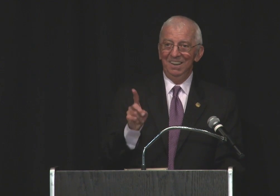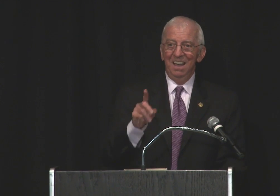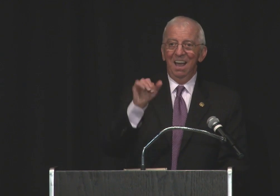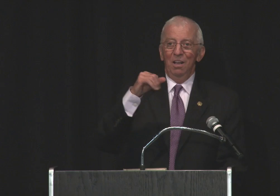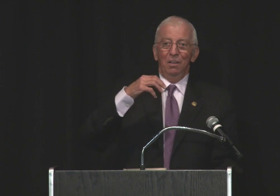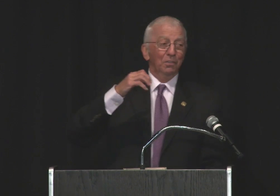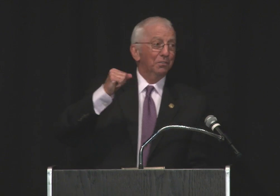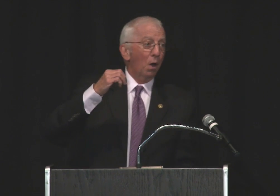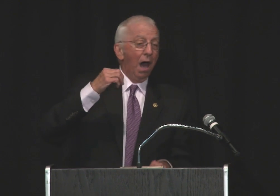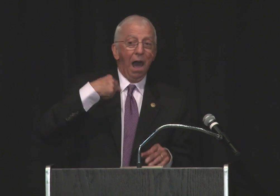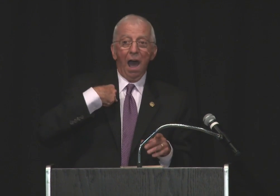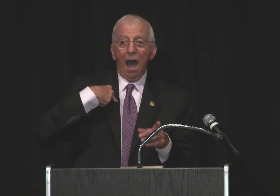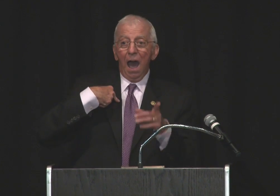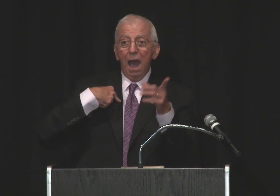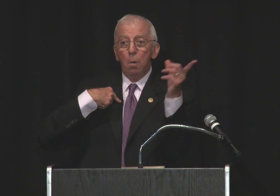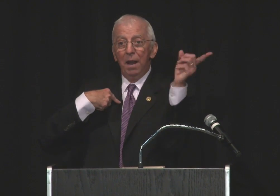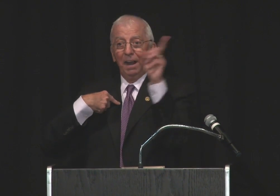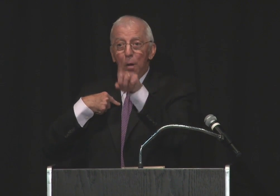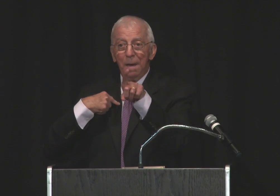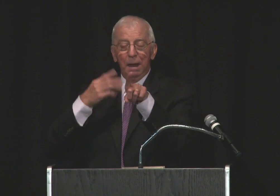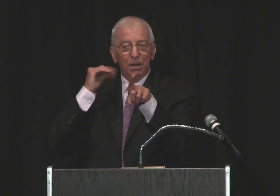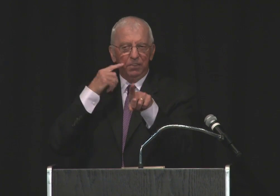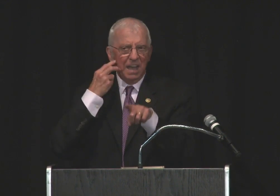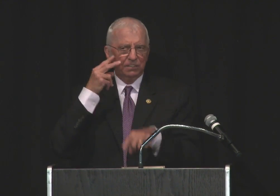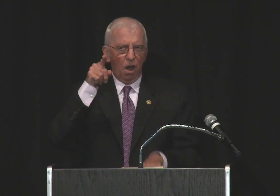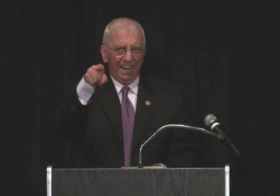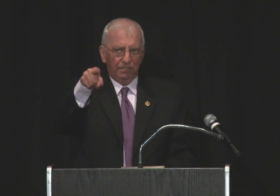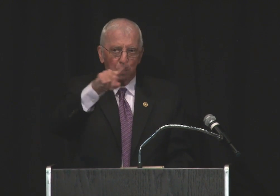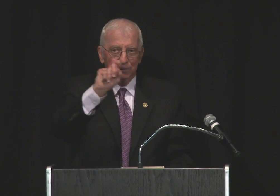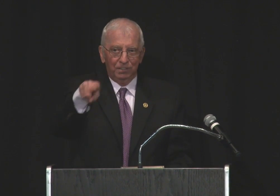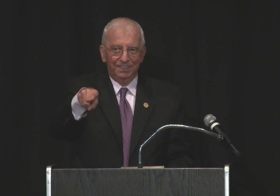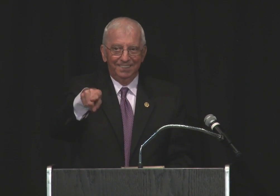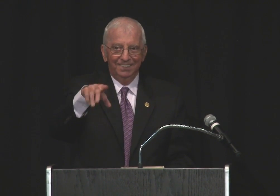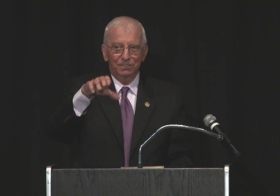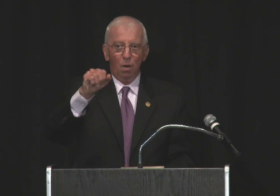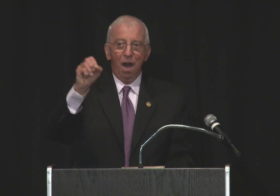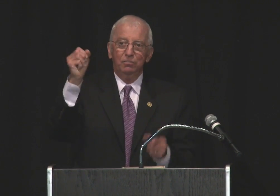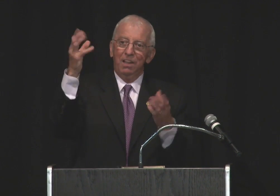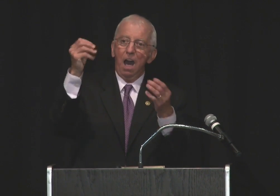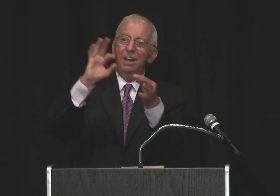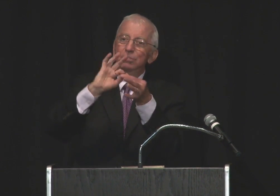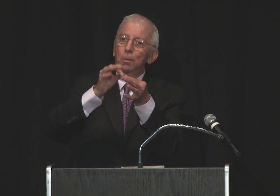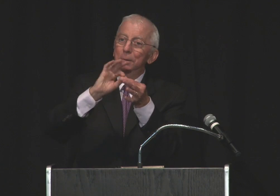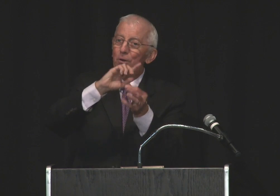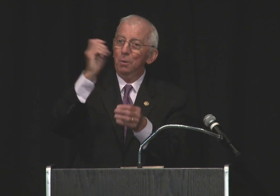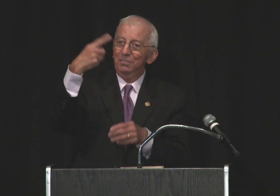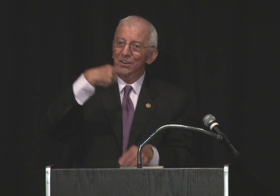Jordan: Sure. So I want to go back, because I saw his question. So I'll interpret your question.